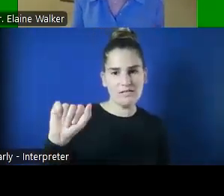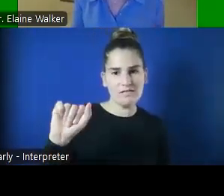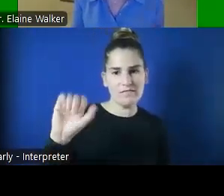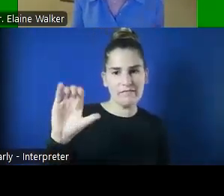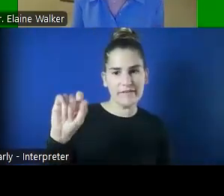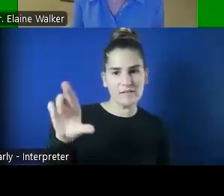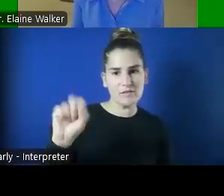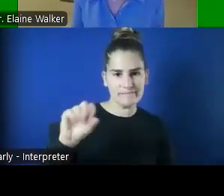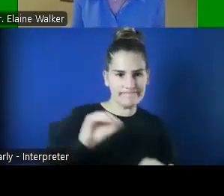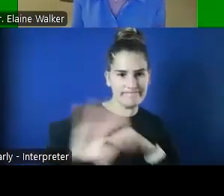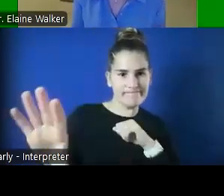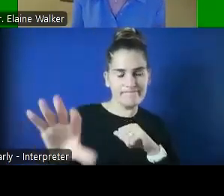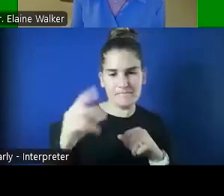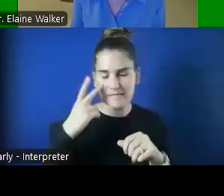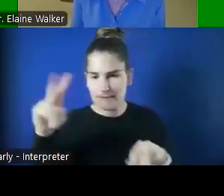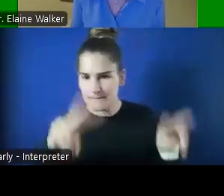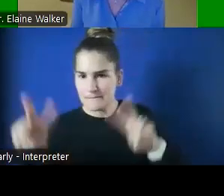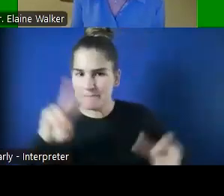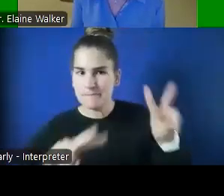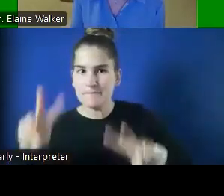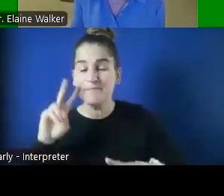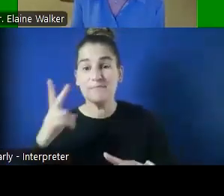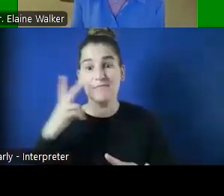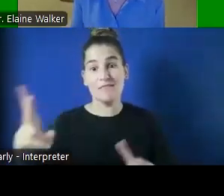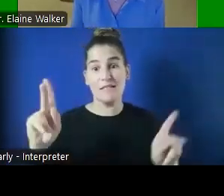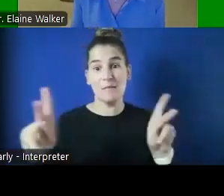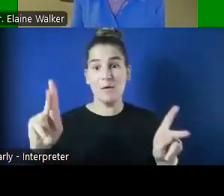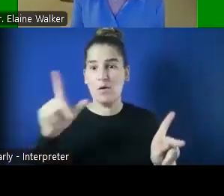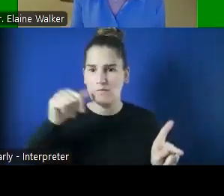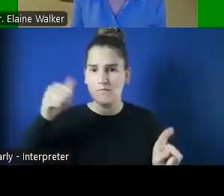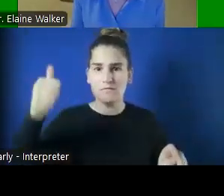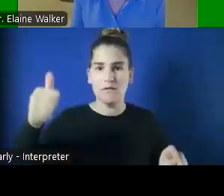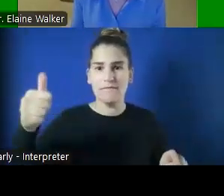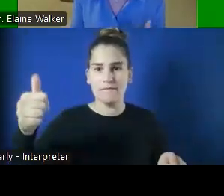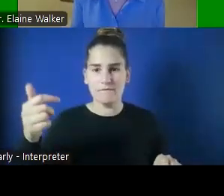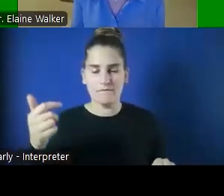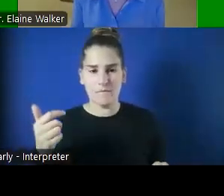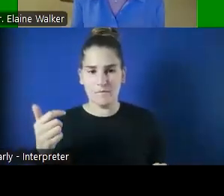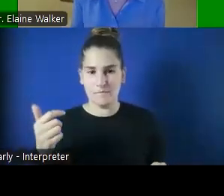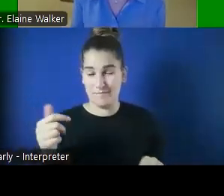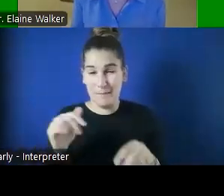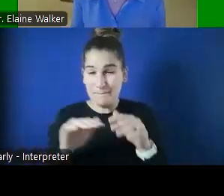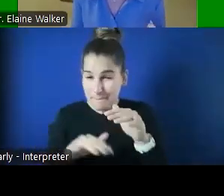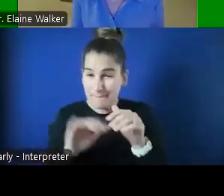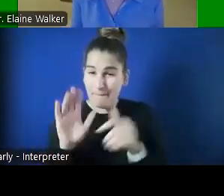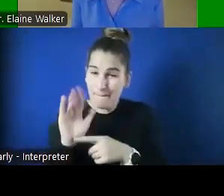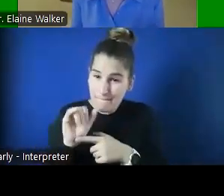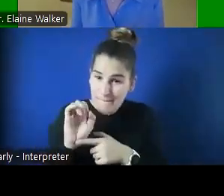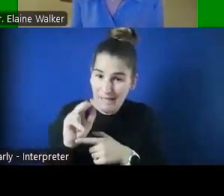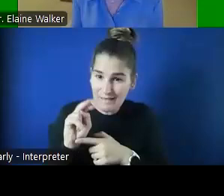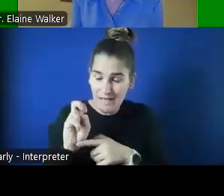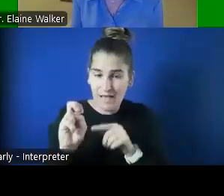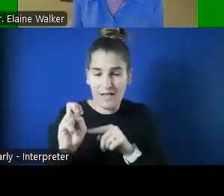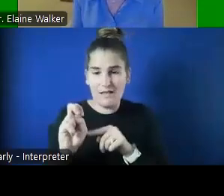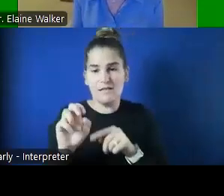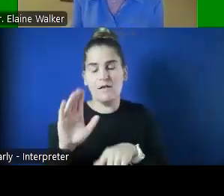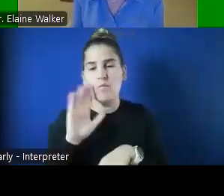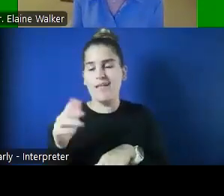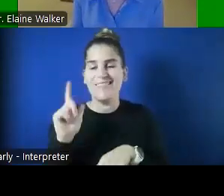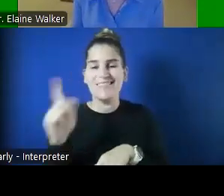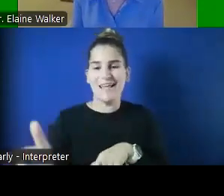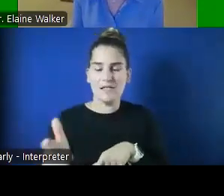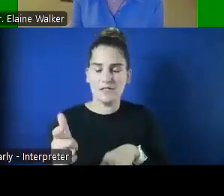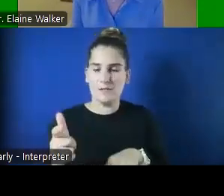battery is that individuals who uh at basine subsequently went on to develop psychosis